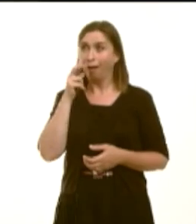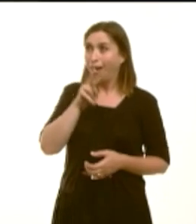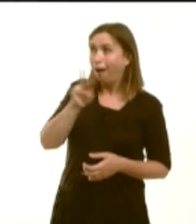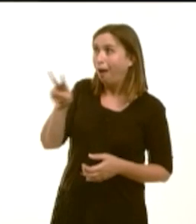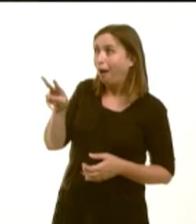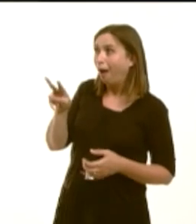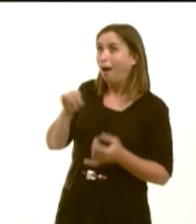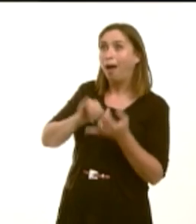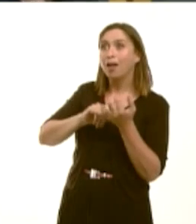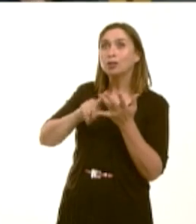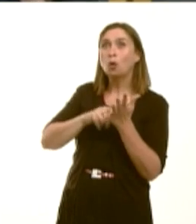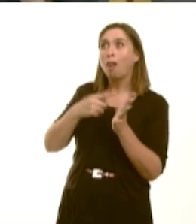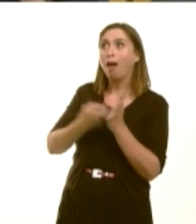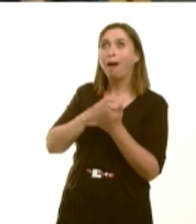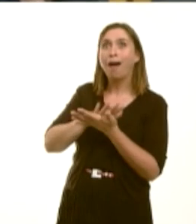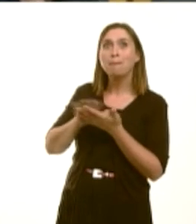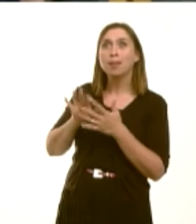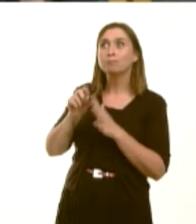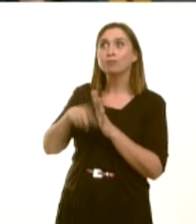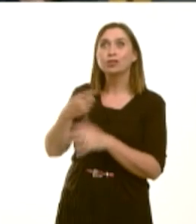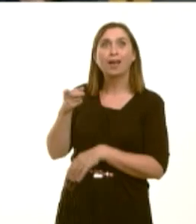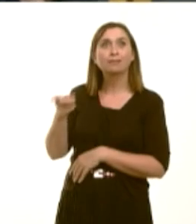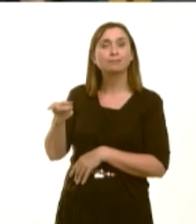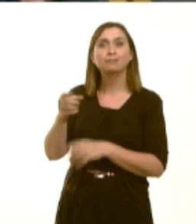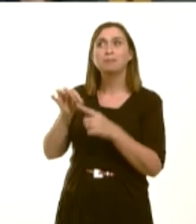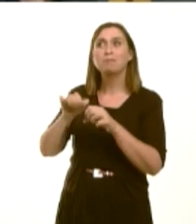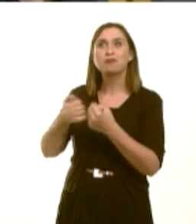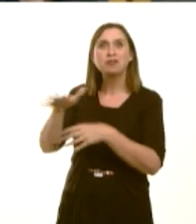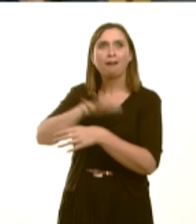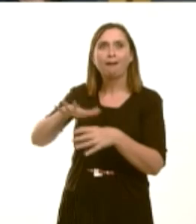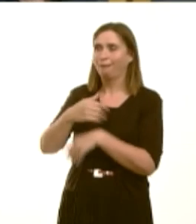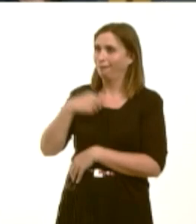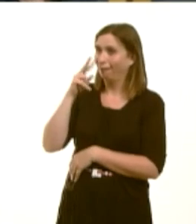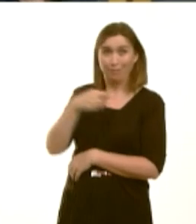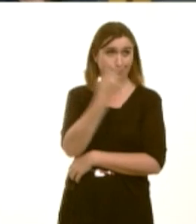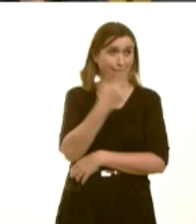project in north Pembrokeshire, and I know that you have visited it. And I also know